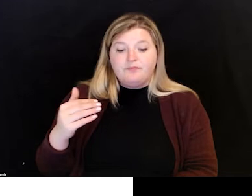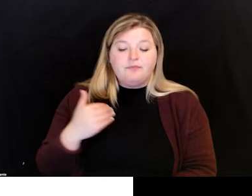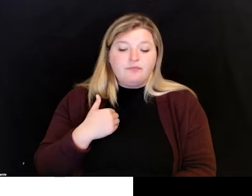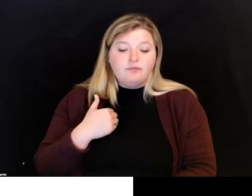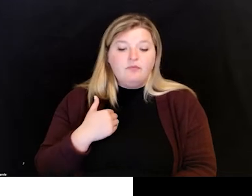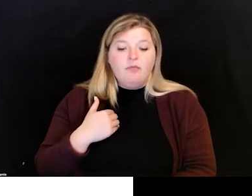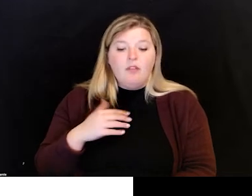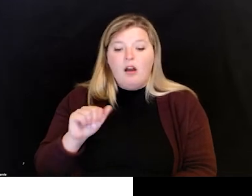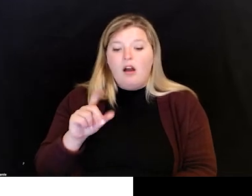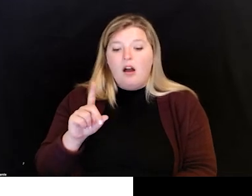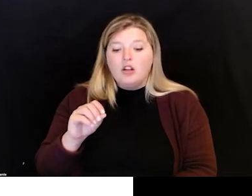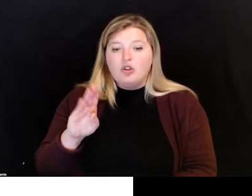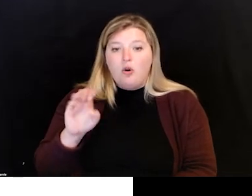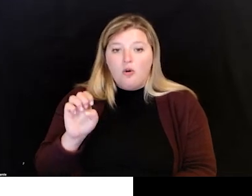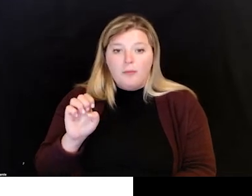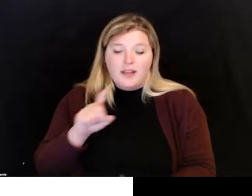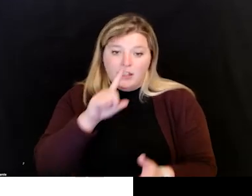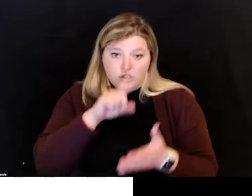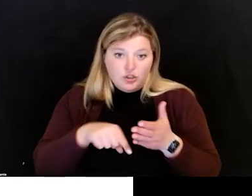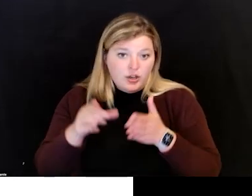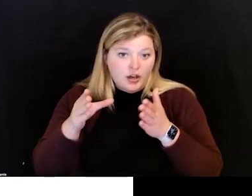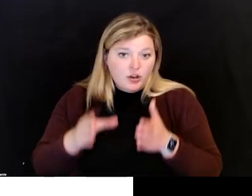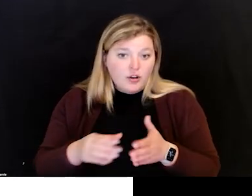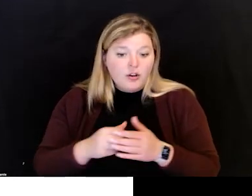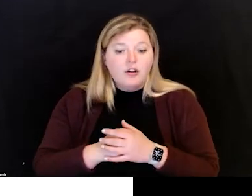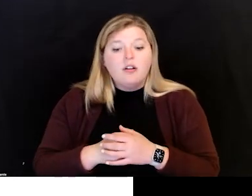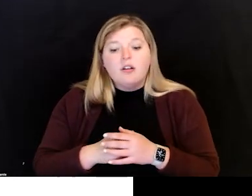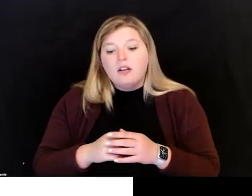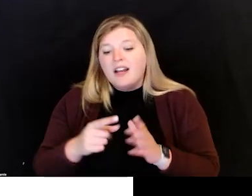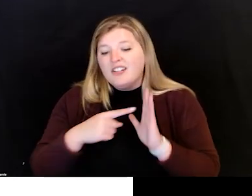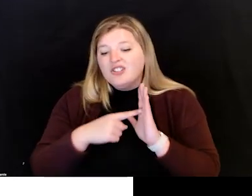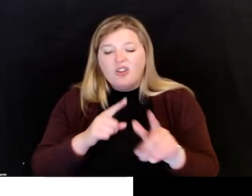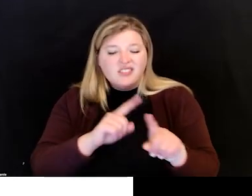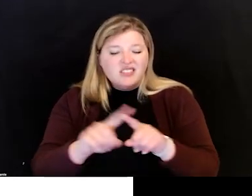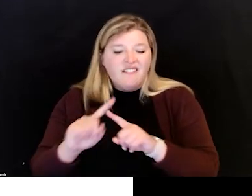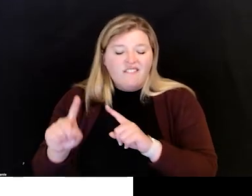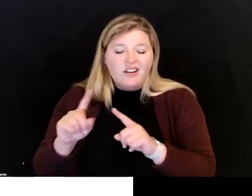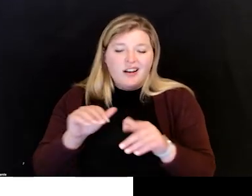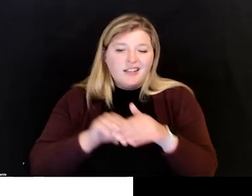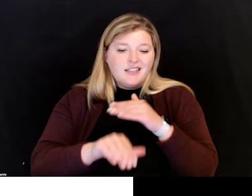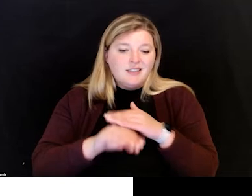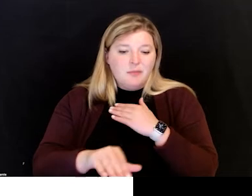and it shows a bunch of different accessibility issues that you may encounter.